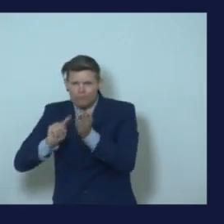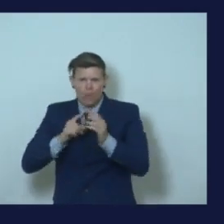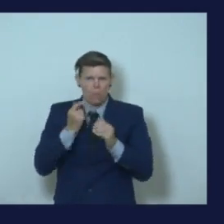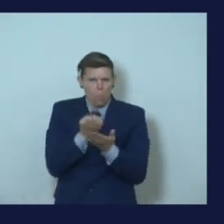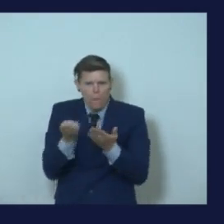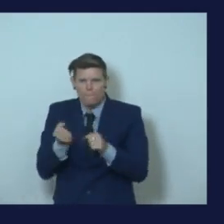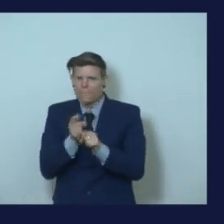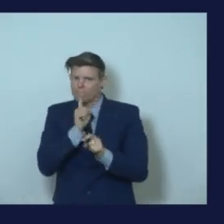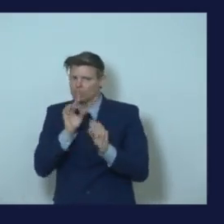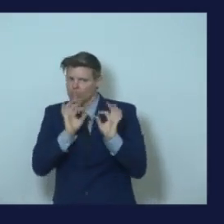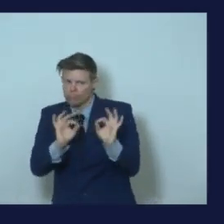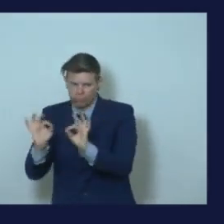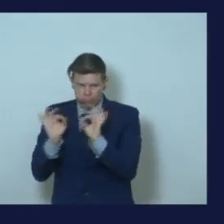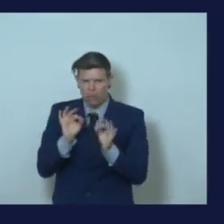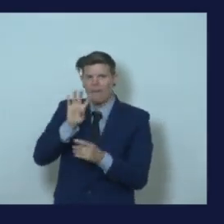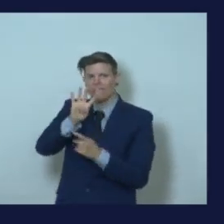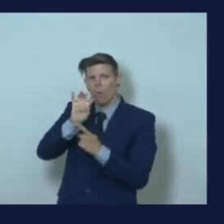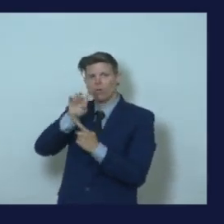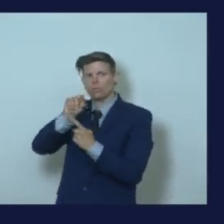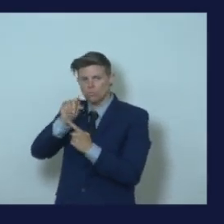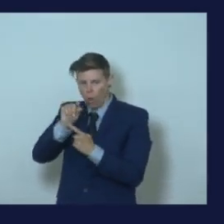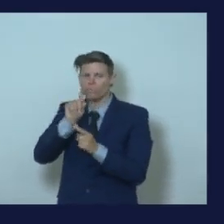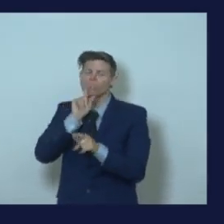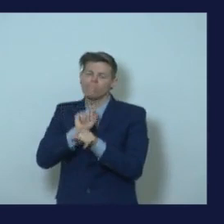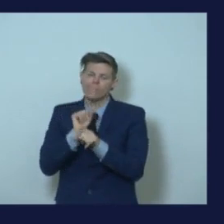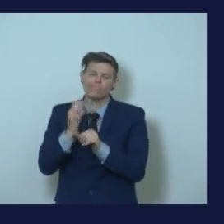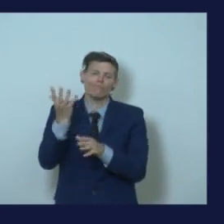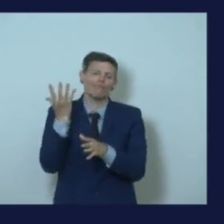THEY TRACK IT CAREFULLY IN THE COUNTRY.